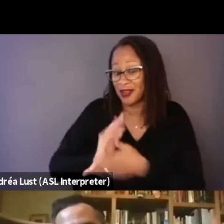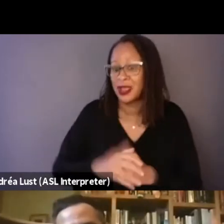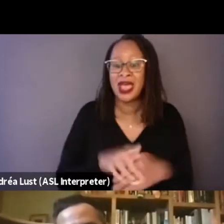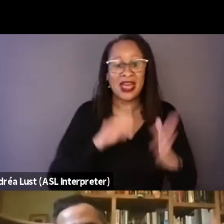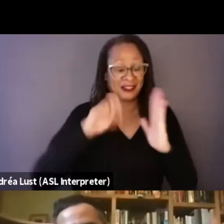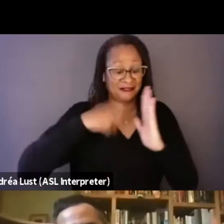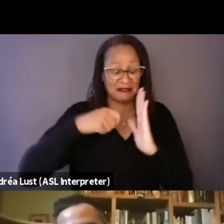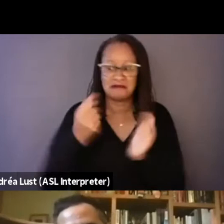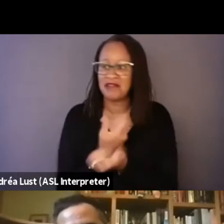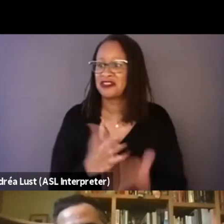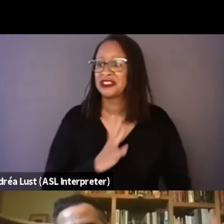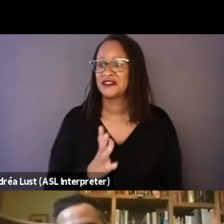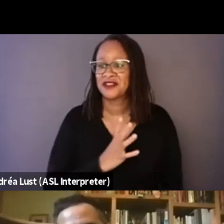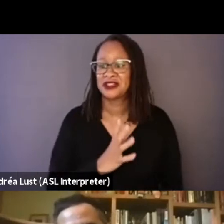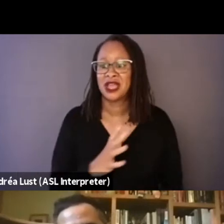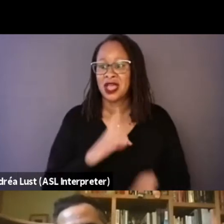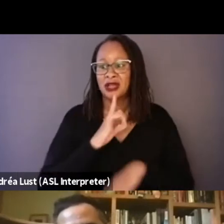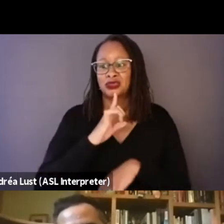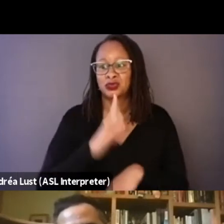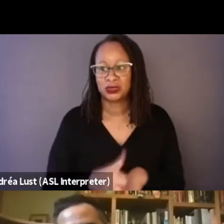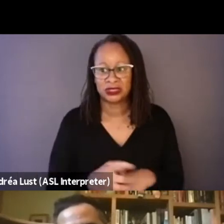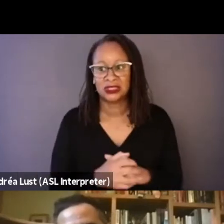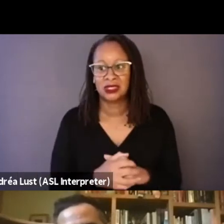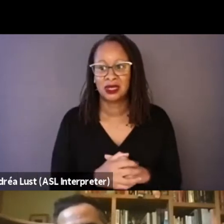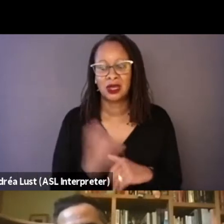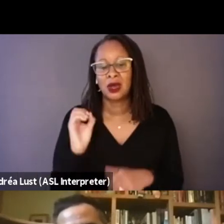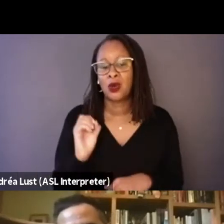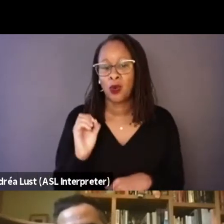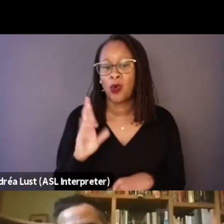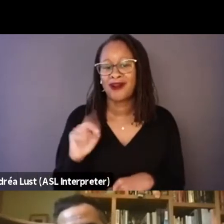it was just more of the organization before. And so basically we applied-